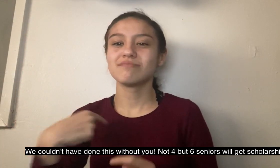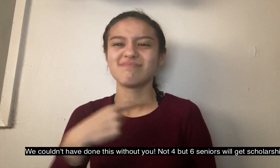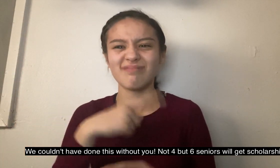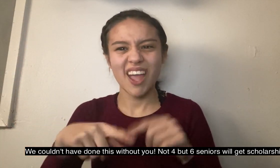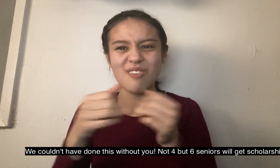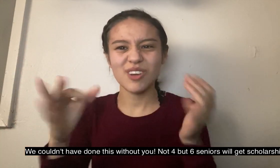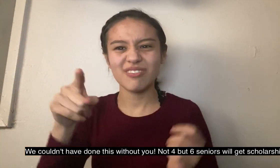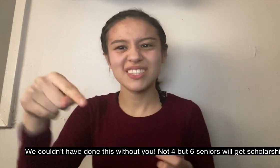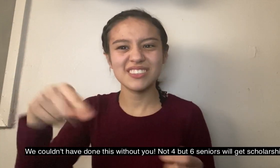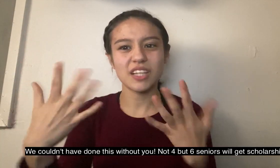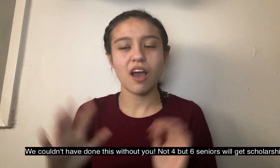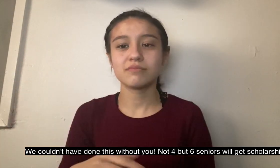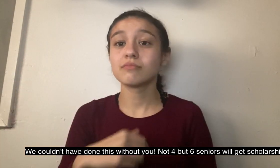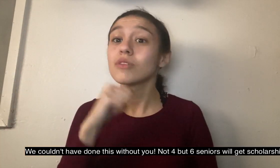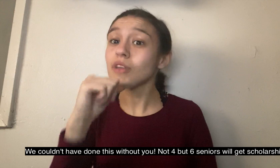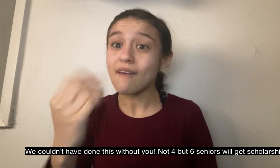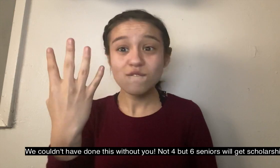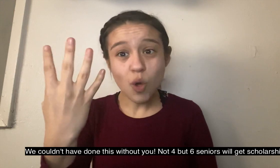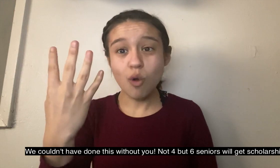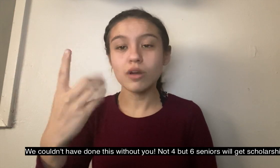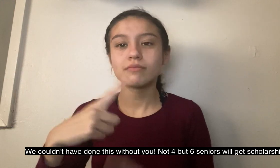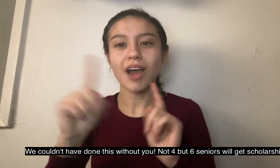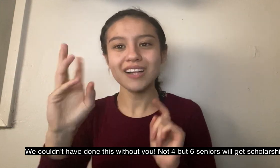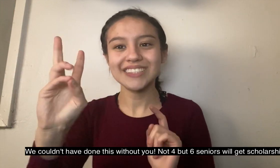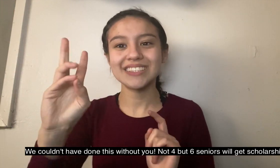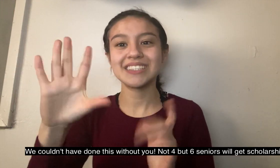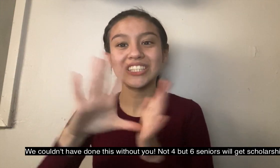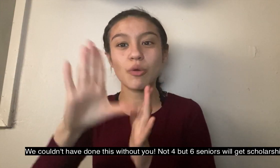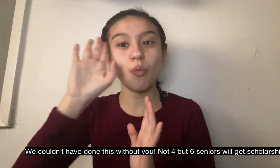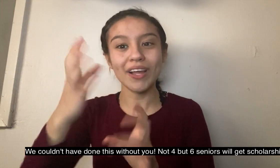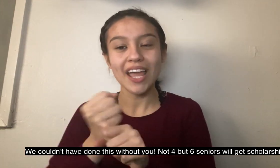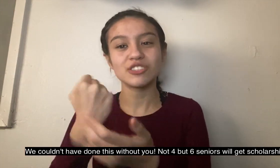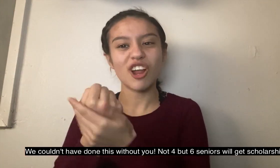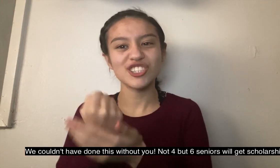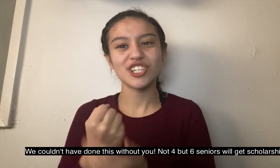We couldn't have done this without you! Not 4 but 6 seniors will get scholarships!!!